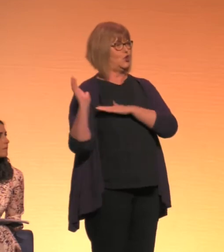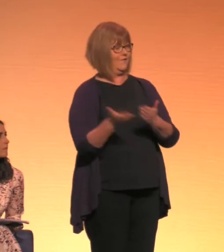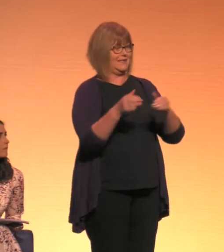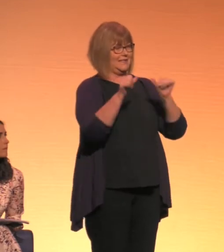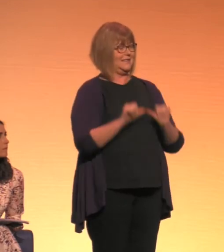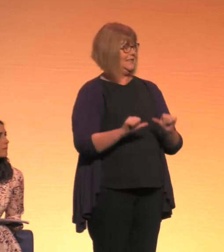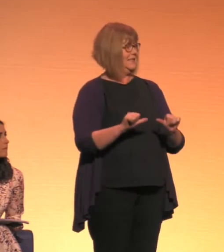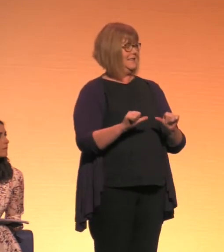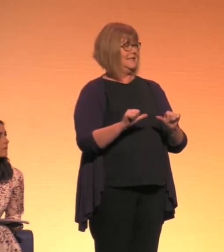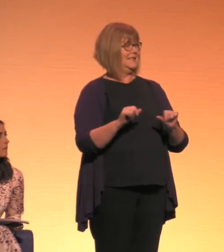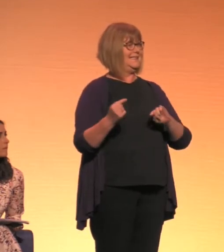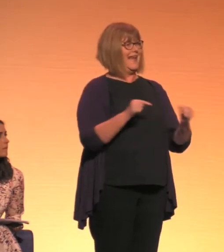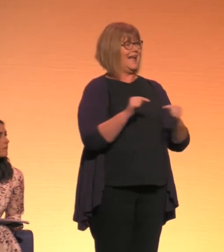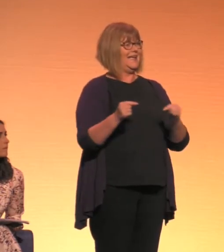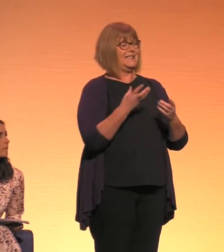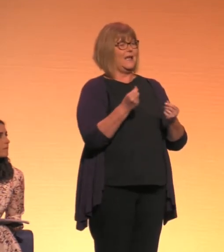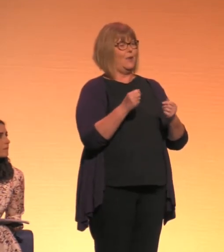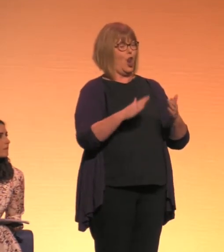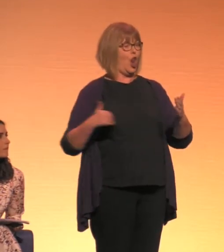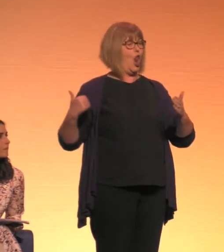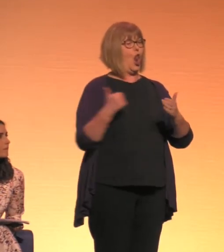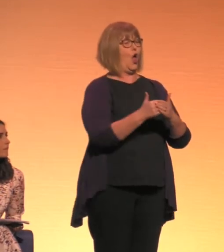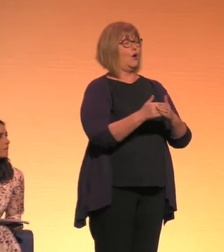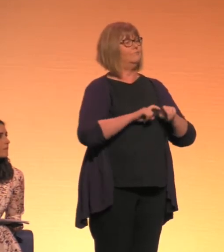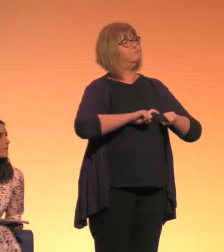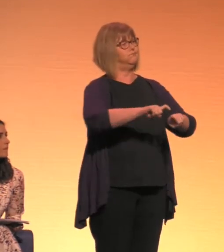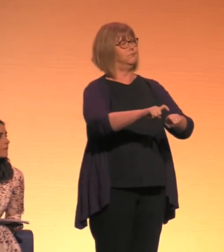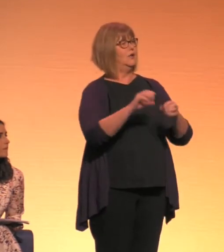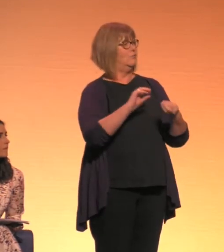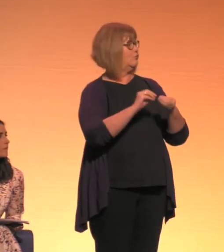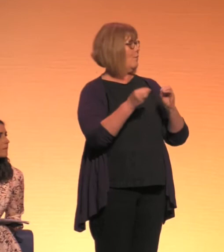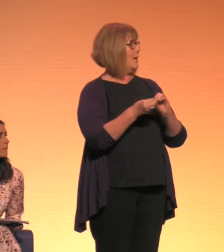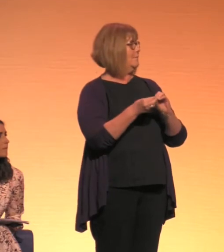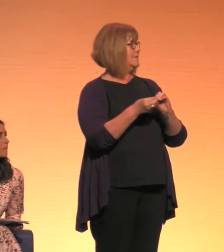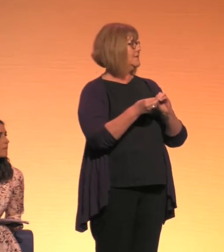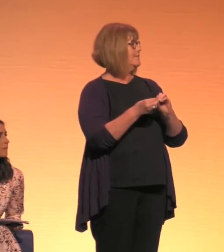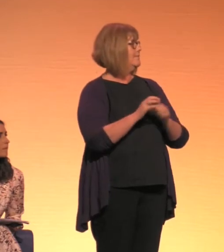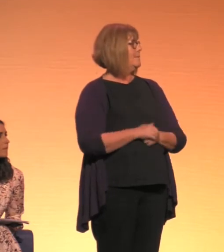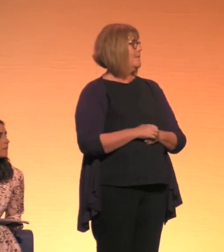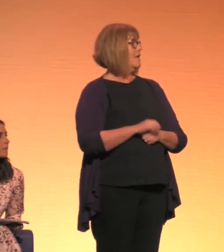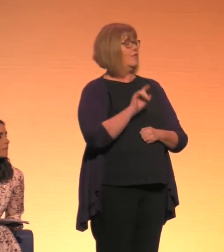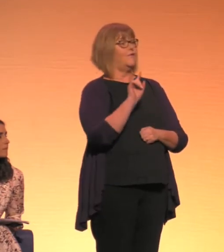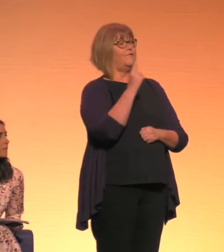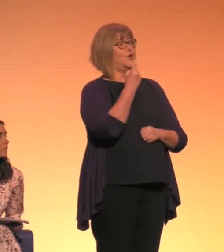Tackling some longstanding problems. And here, I'll come back to that, because the first one of these longstanding problems